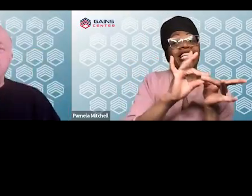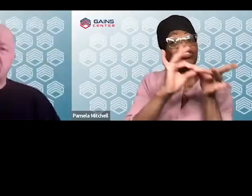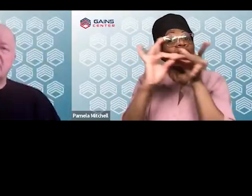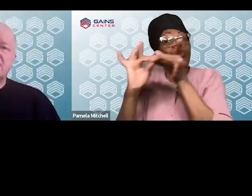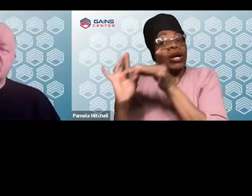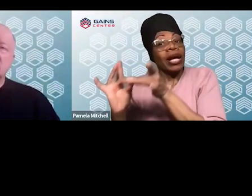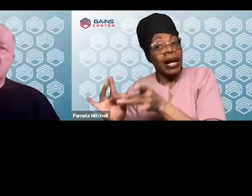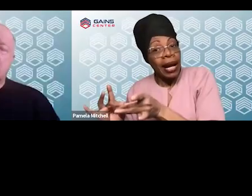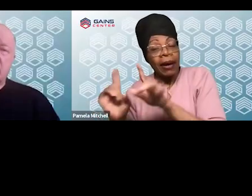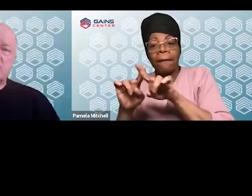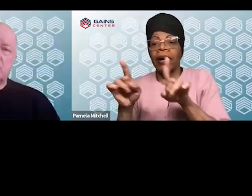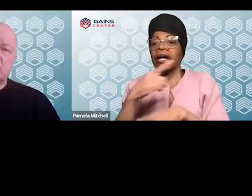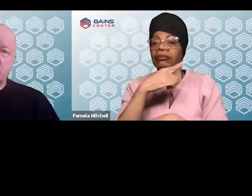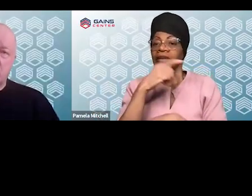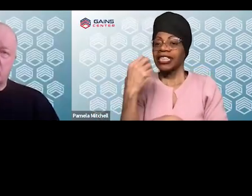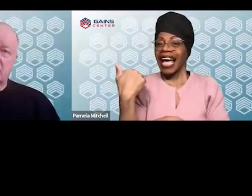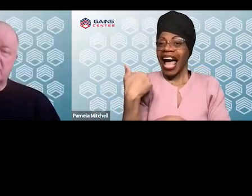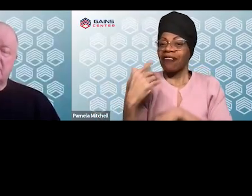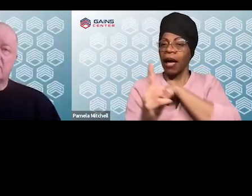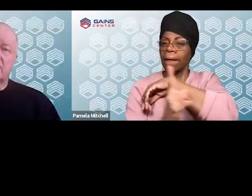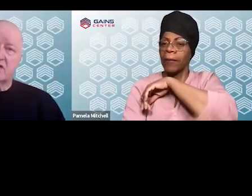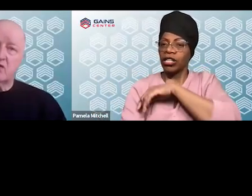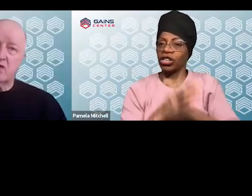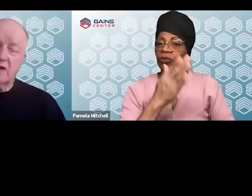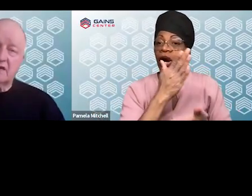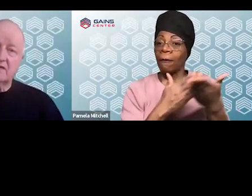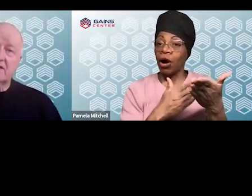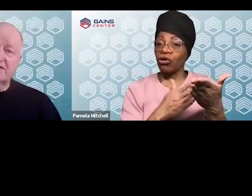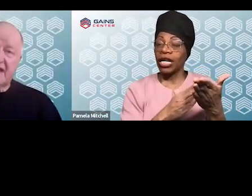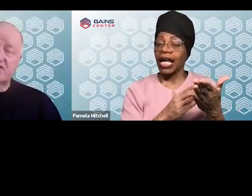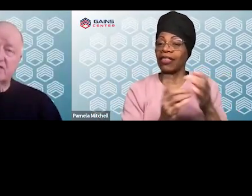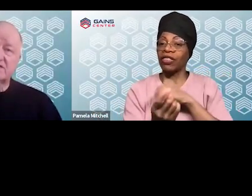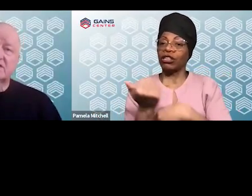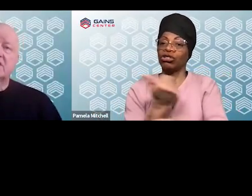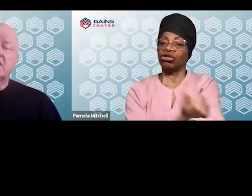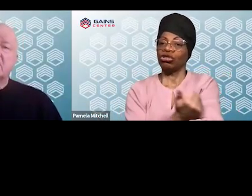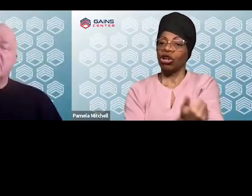but because there's a punishment component in the drug court model, there are sanctions...